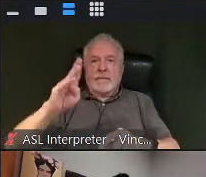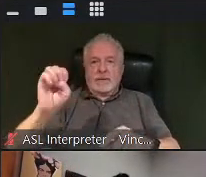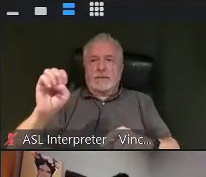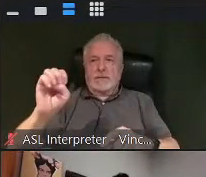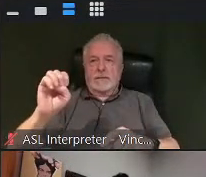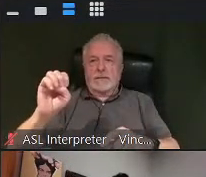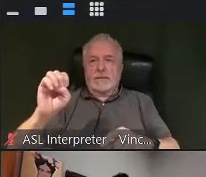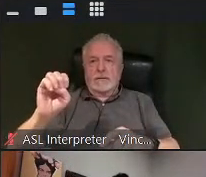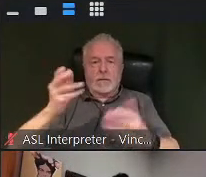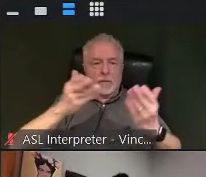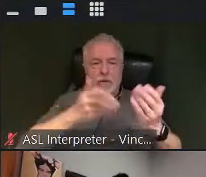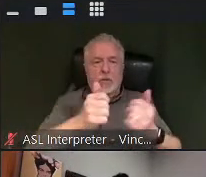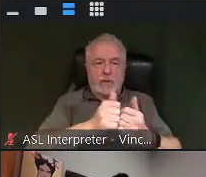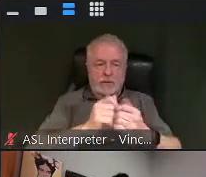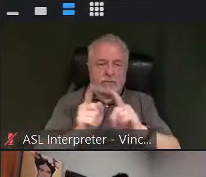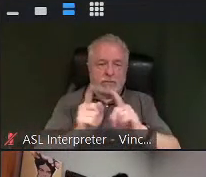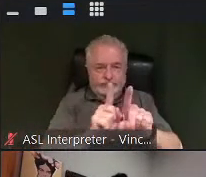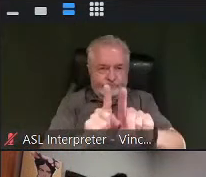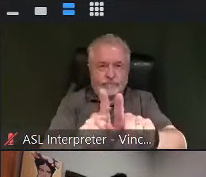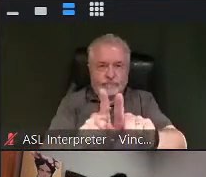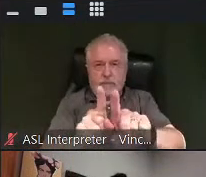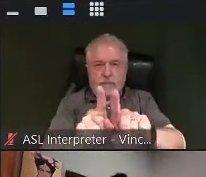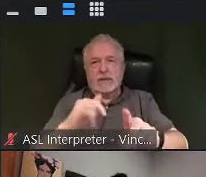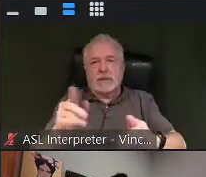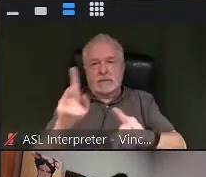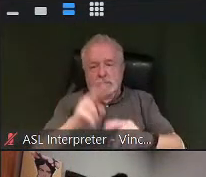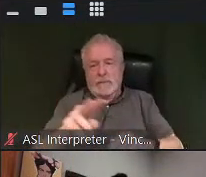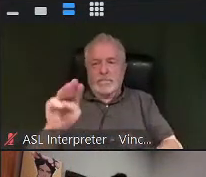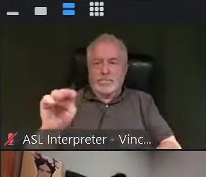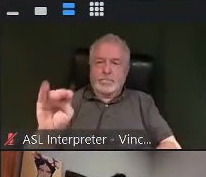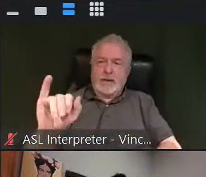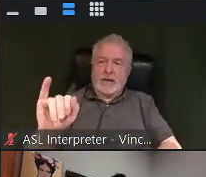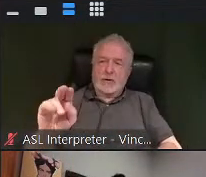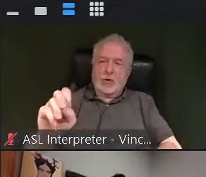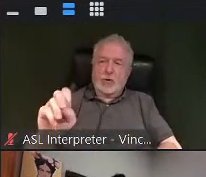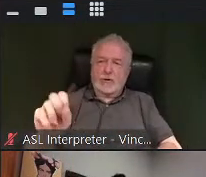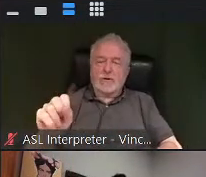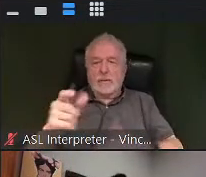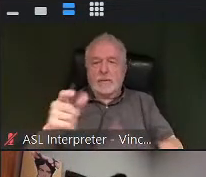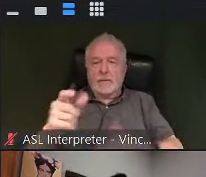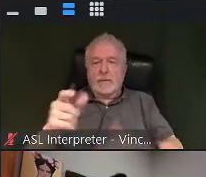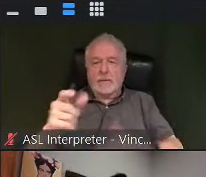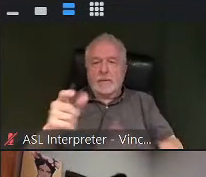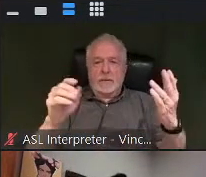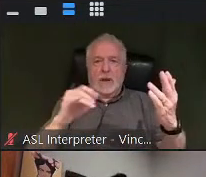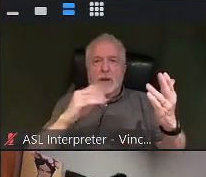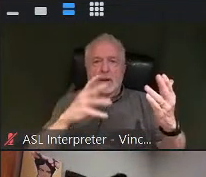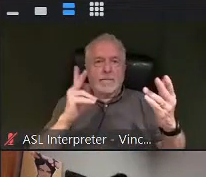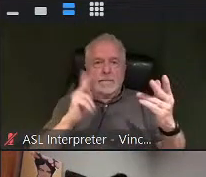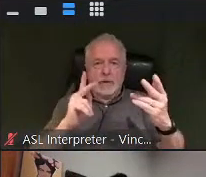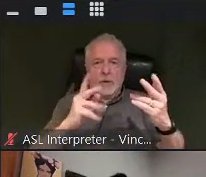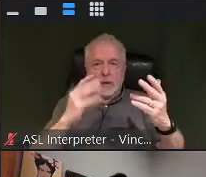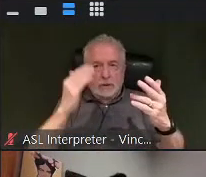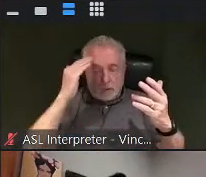present with them because they are still considered minors. And so lot of people want to know when